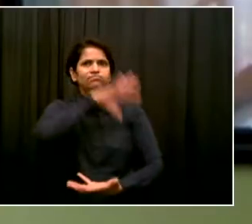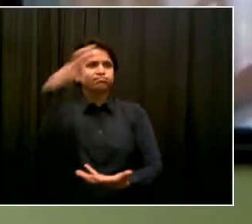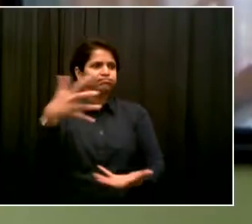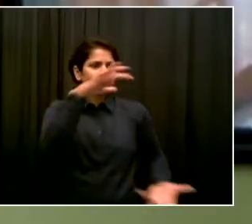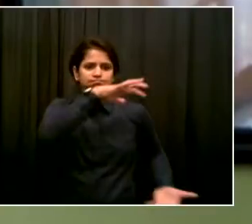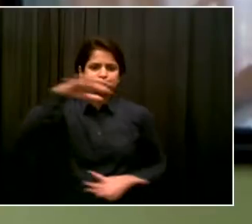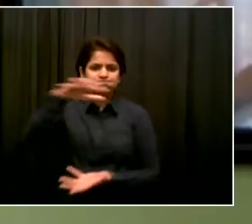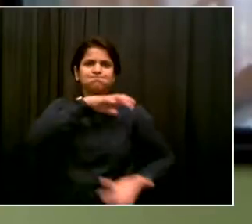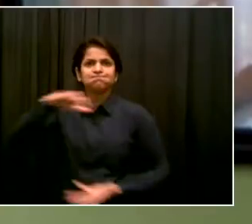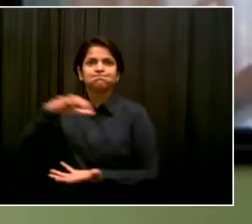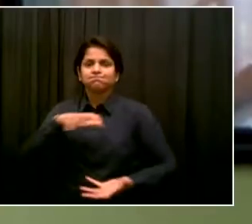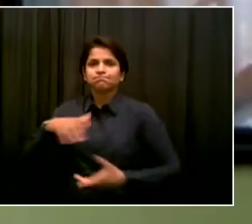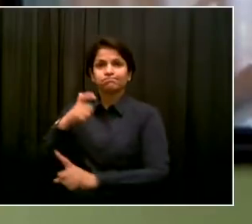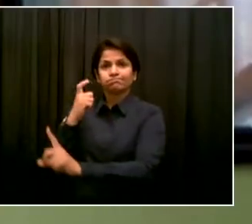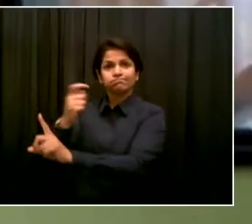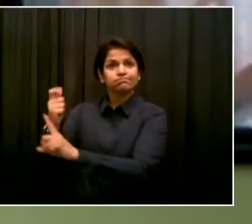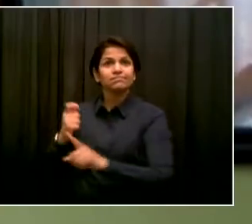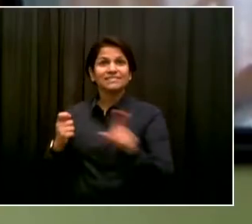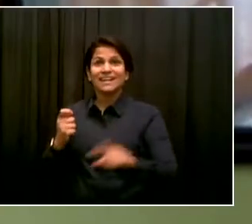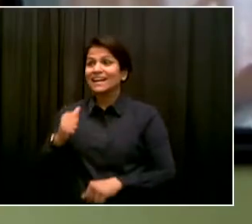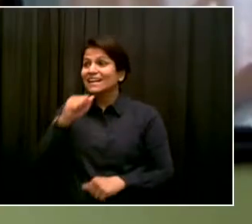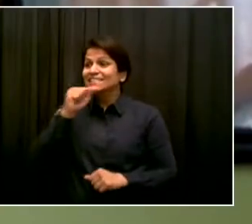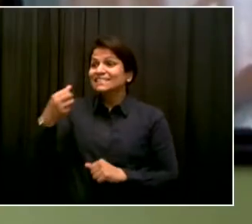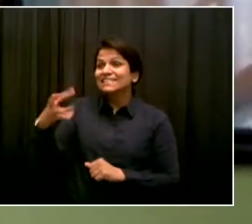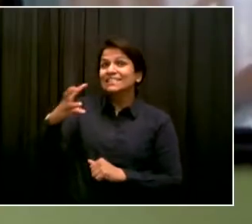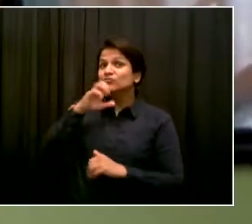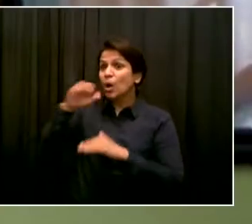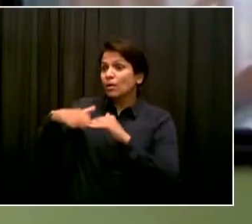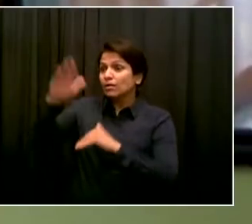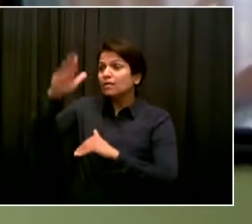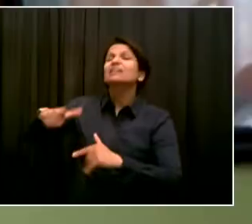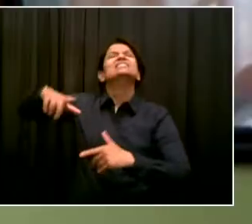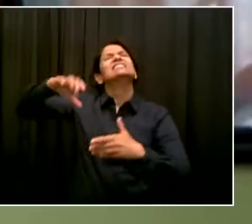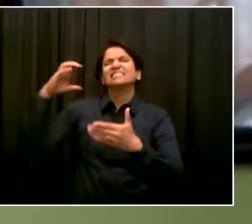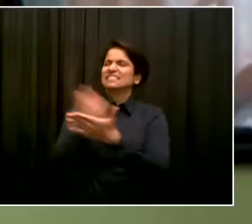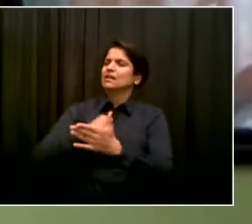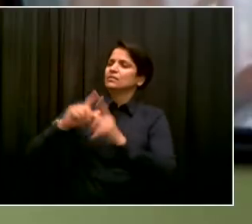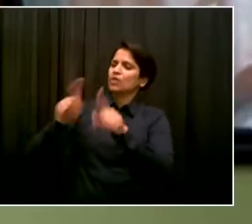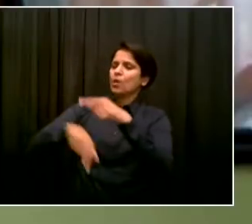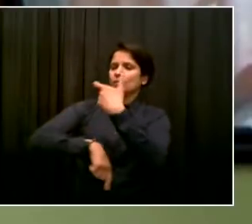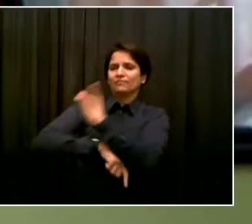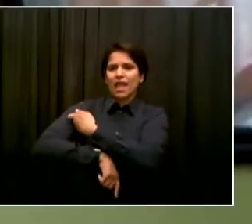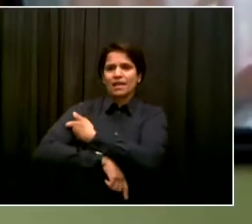ANYBODY 16 AND ABOVE SHOULD BE GETTING IN AND GETTING THOSE VACCINES RIGHT NOW.